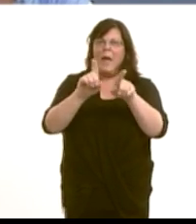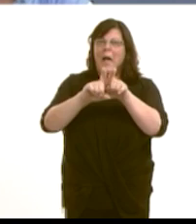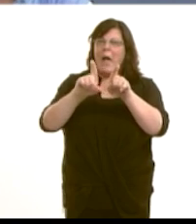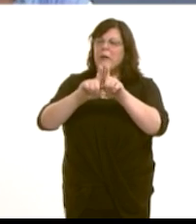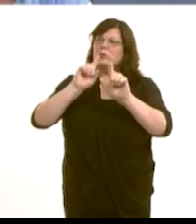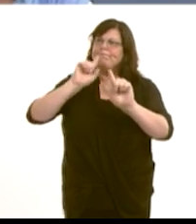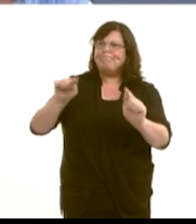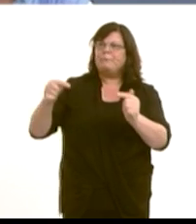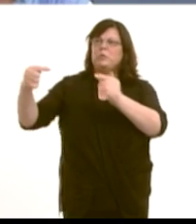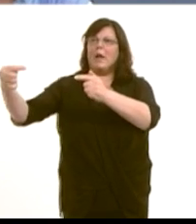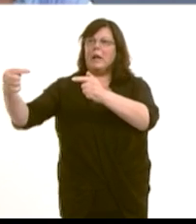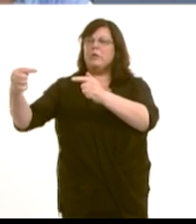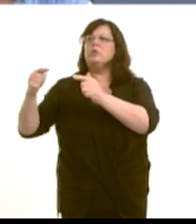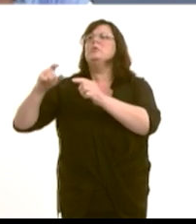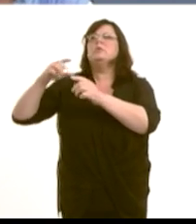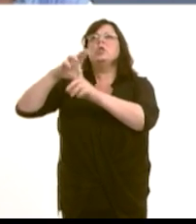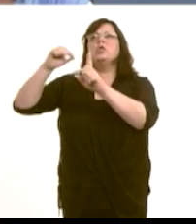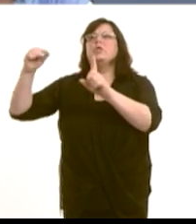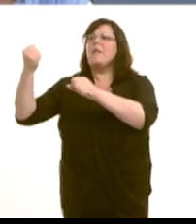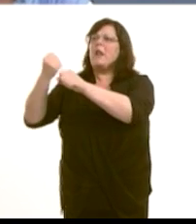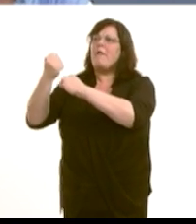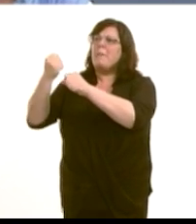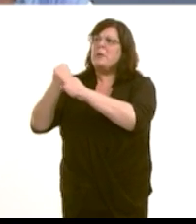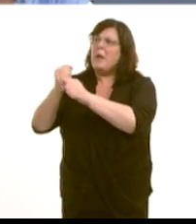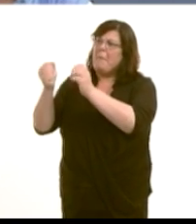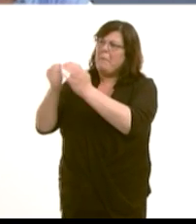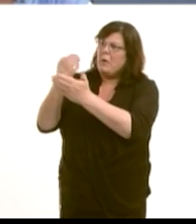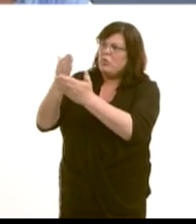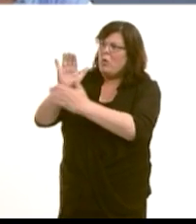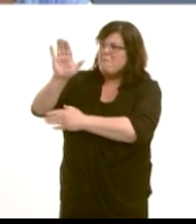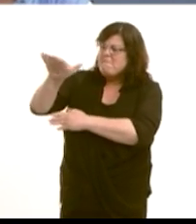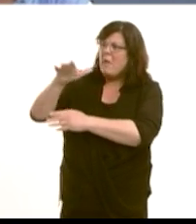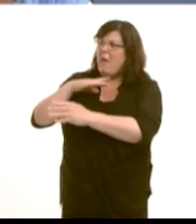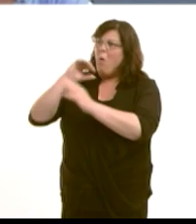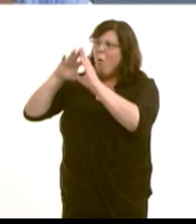to make sure that Wales gets every single penny of the funds that we were promised in